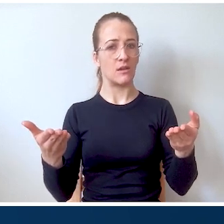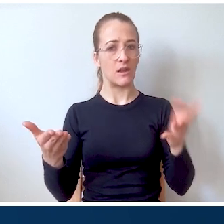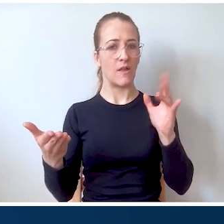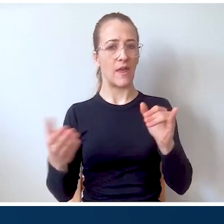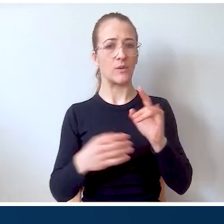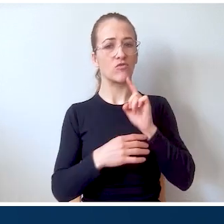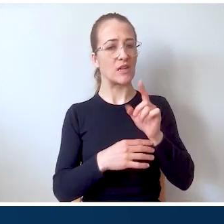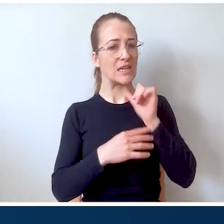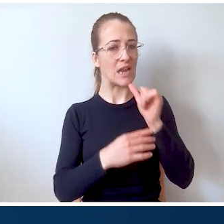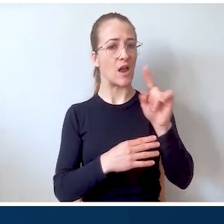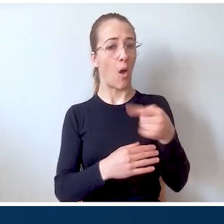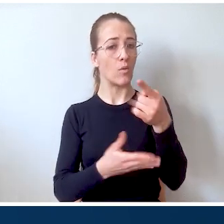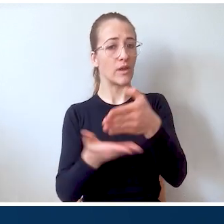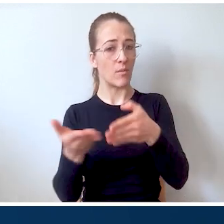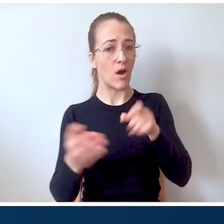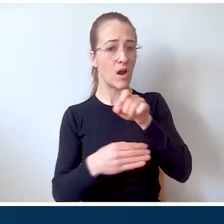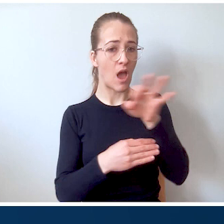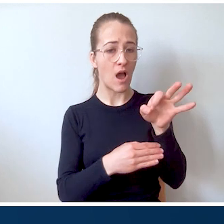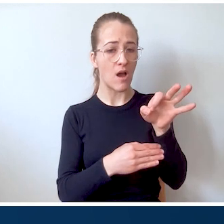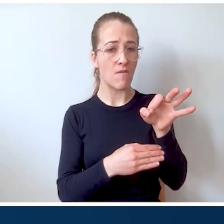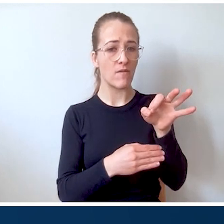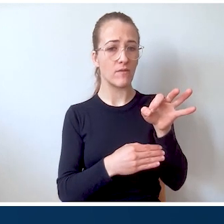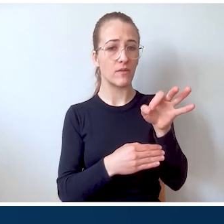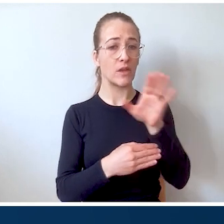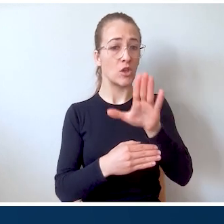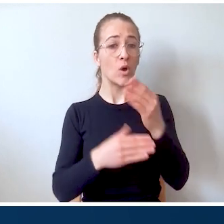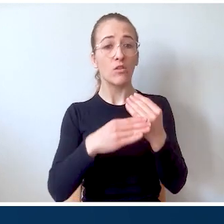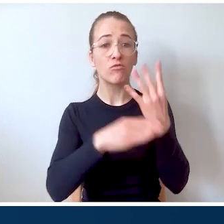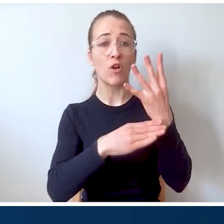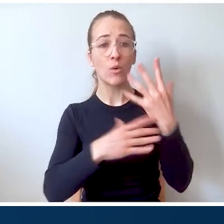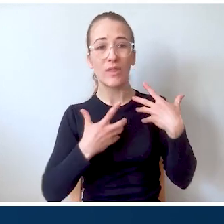was not just a part of your growth and healing,